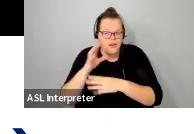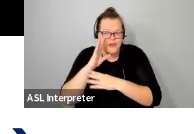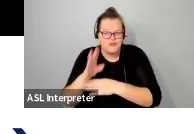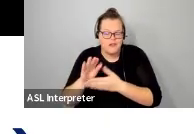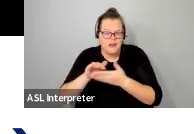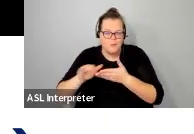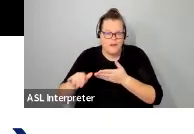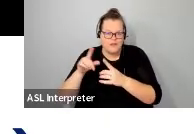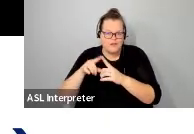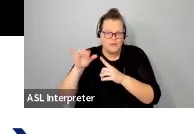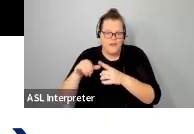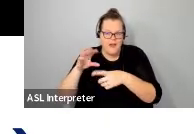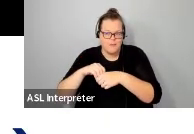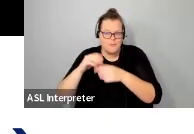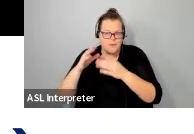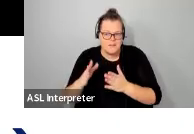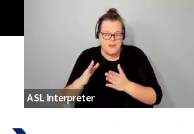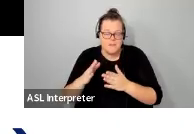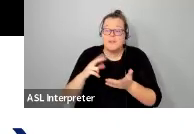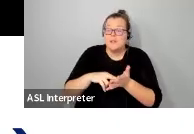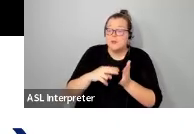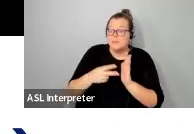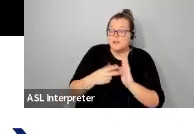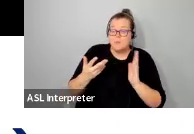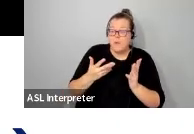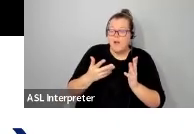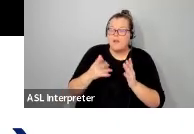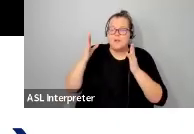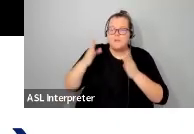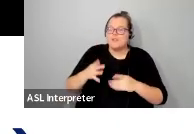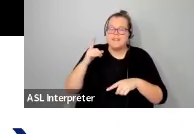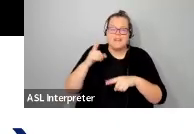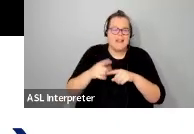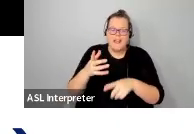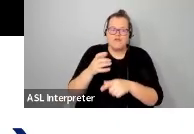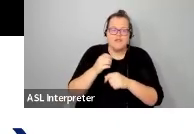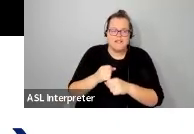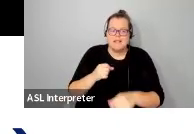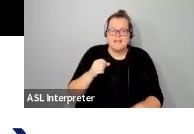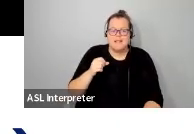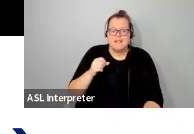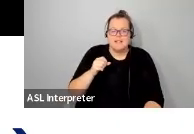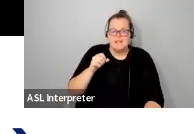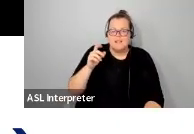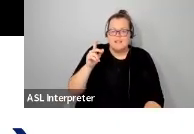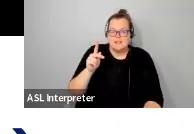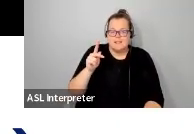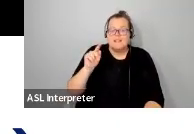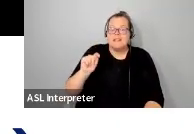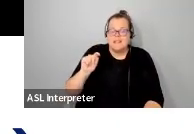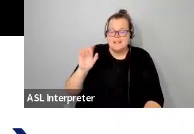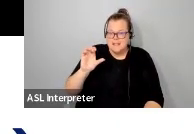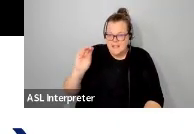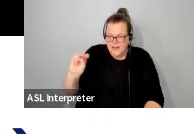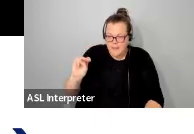So what that means in practice is that a participant can't receive TCM and direct services from the same agency or entity.